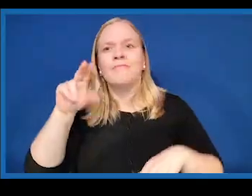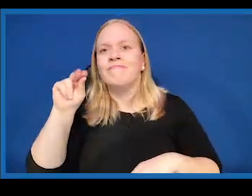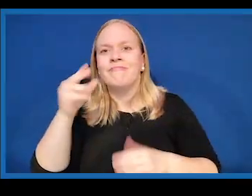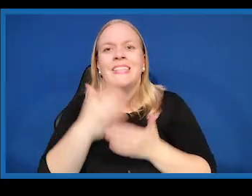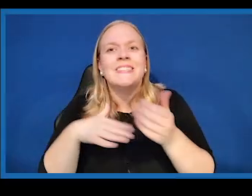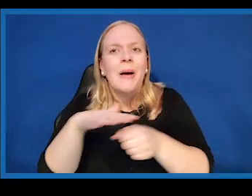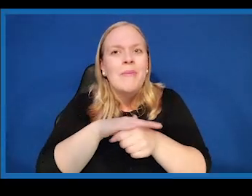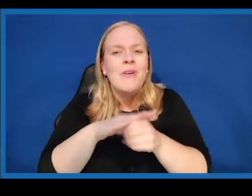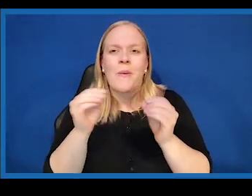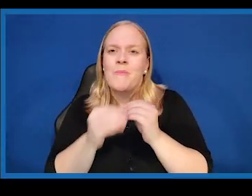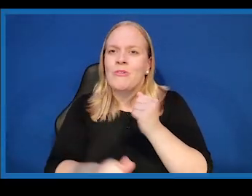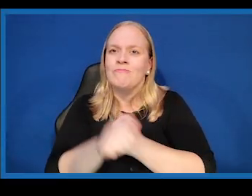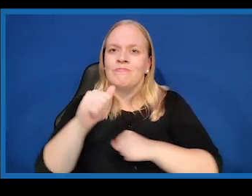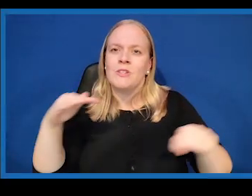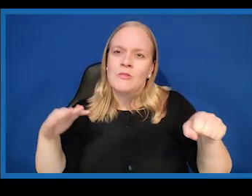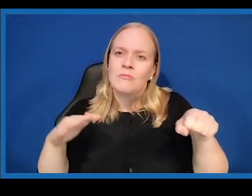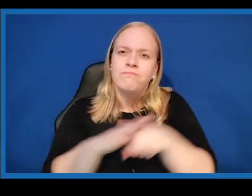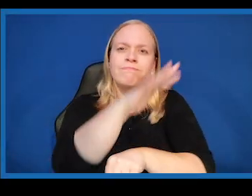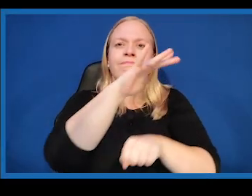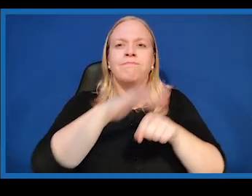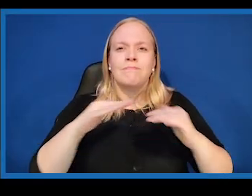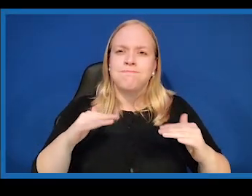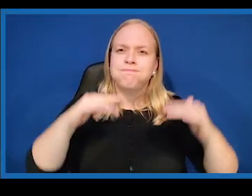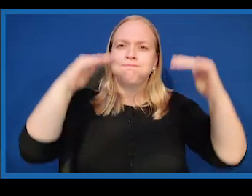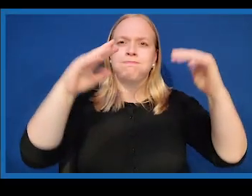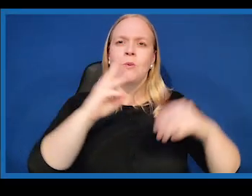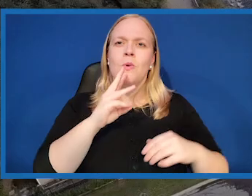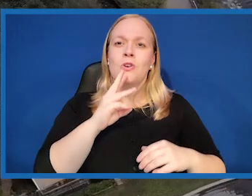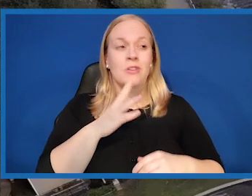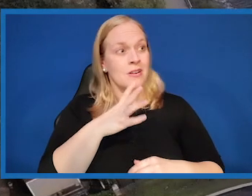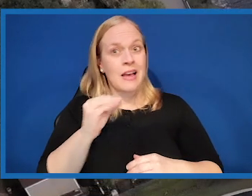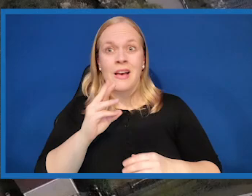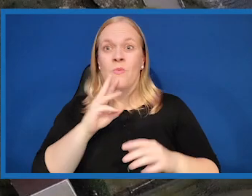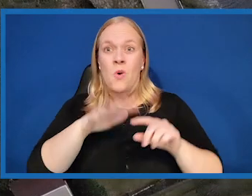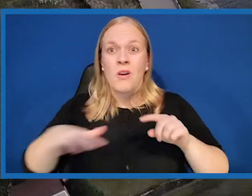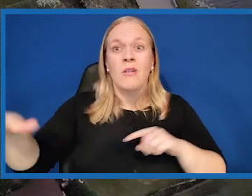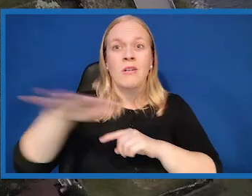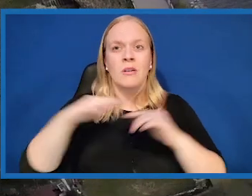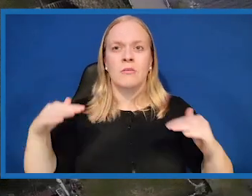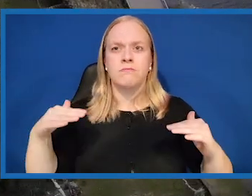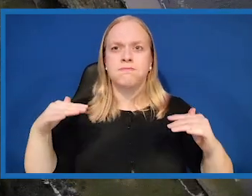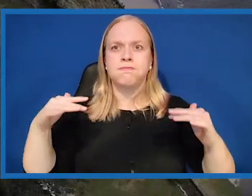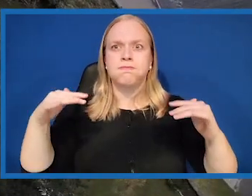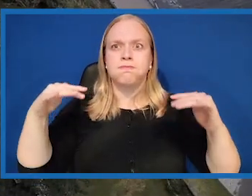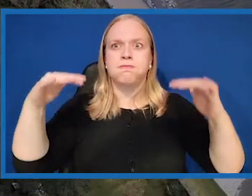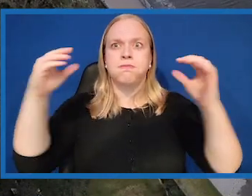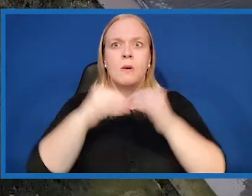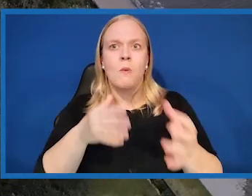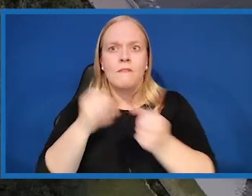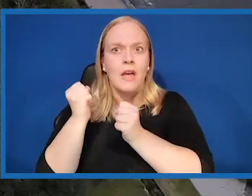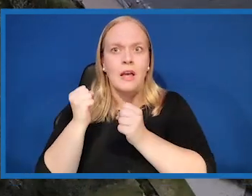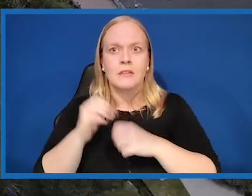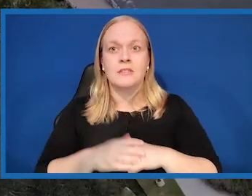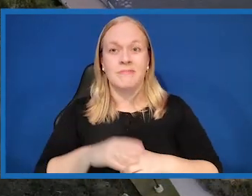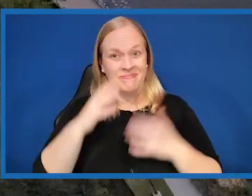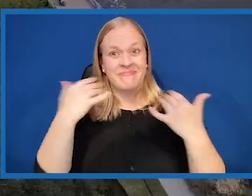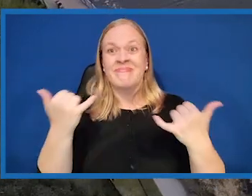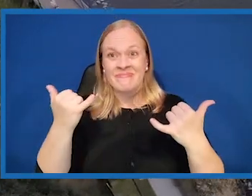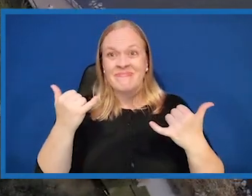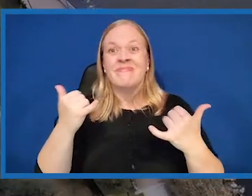AND SEA LEVELS ARE RISING FASTER AS TIME PASSES. RIGHT NOW, SEA LEVEL IS RISING ABOUT 3.3 MILLIMETERS A YEAR,